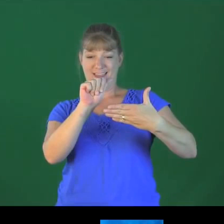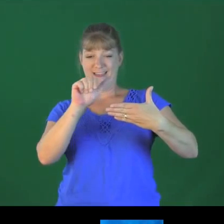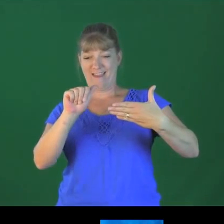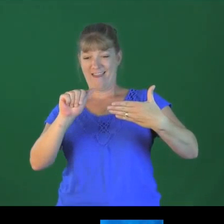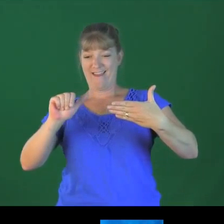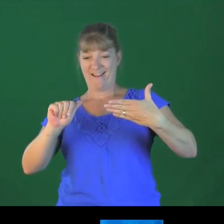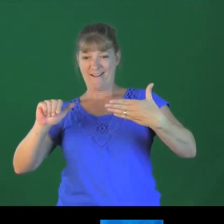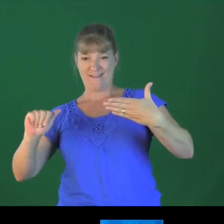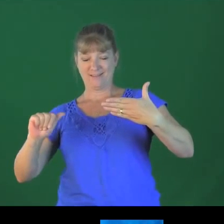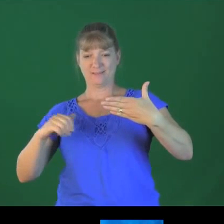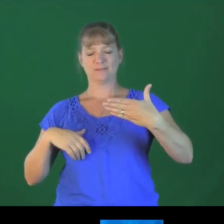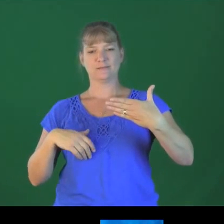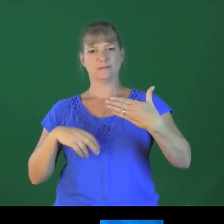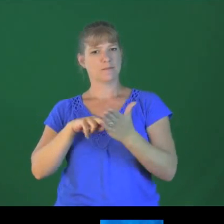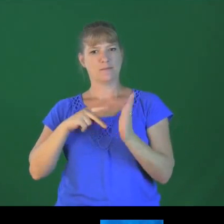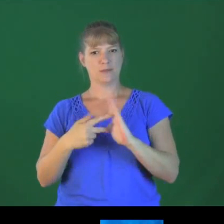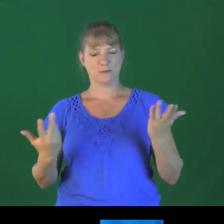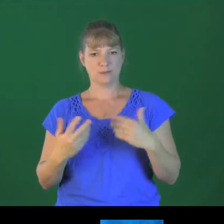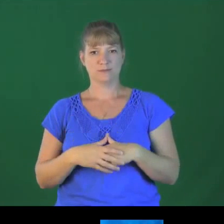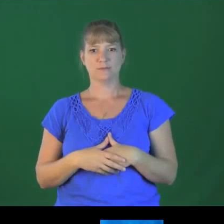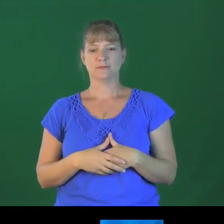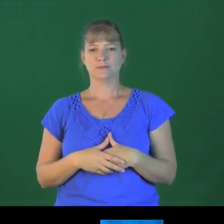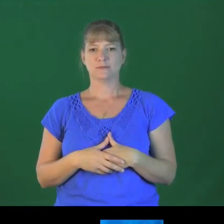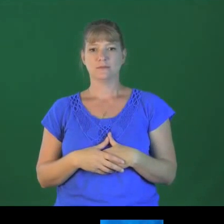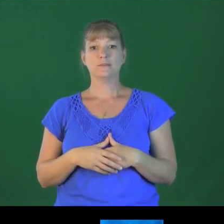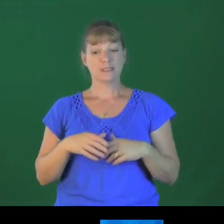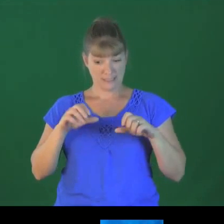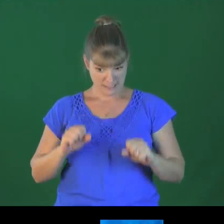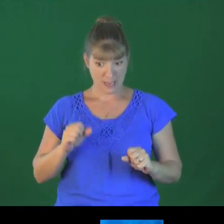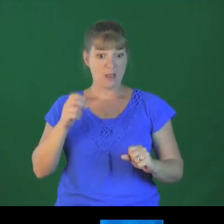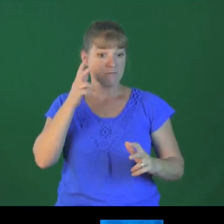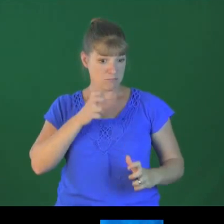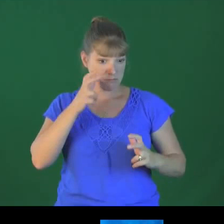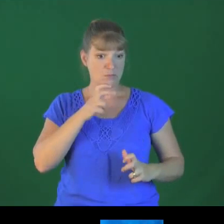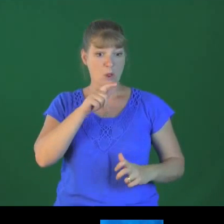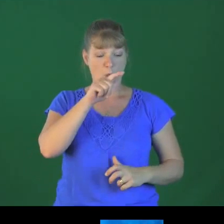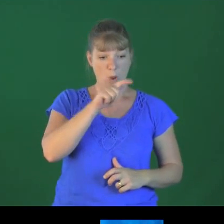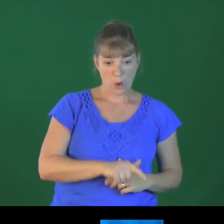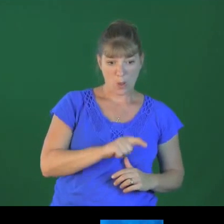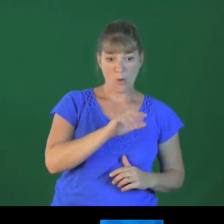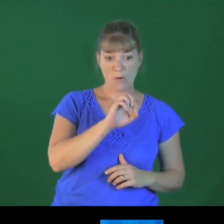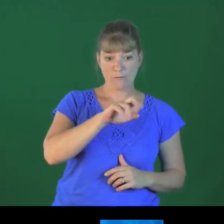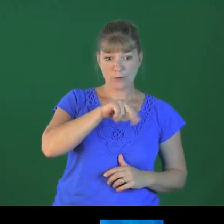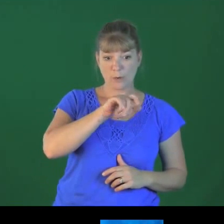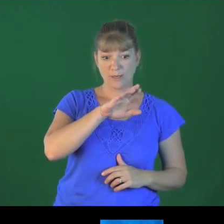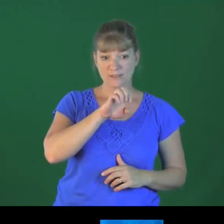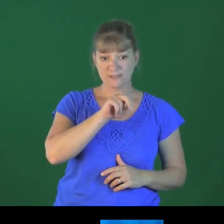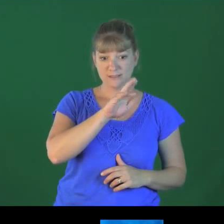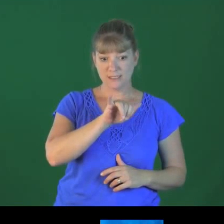it shows that they can hear low frequencies better than the high frequencies.